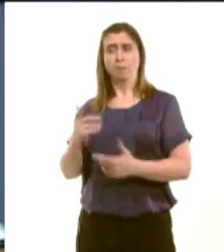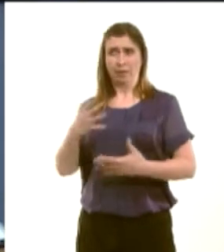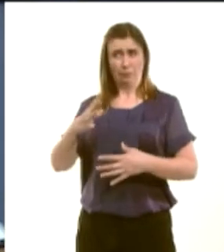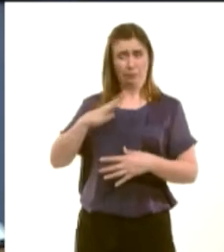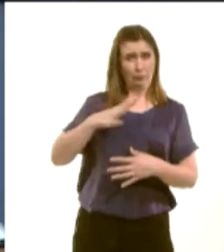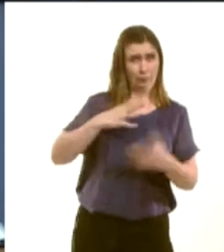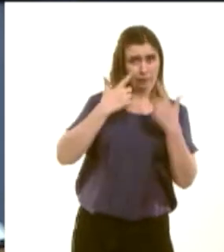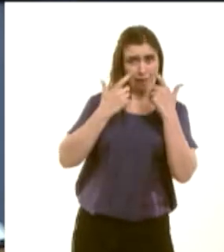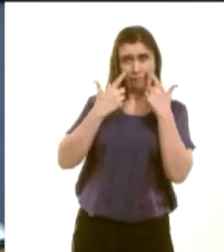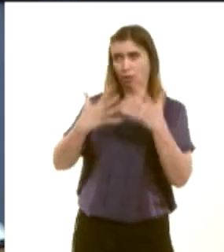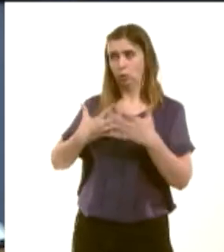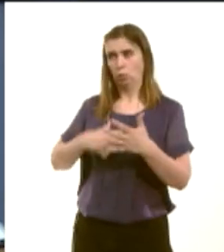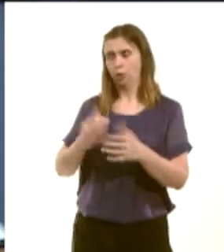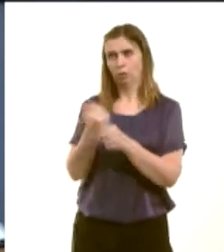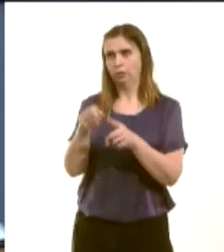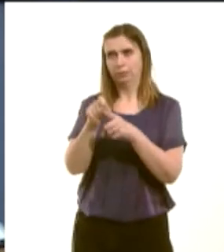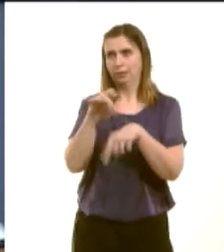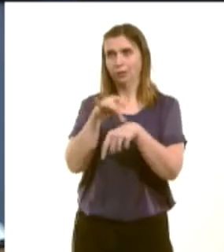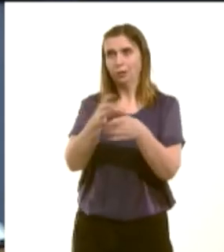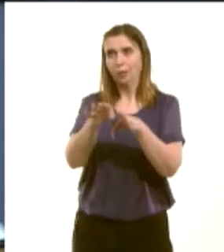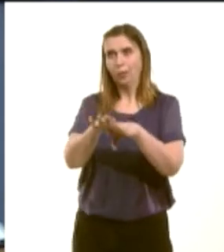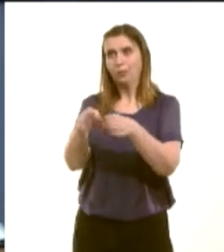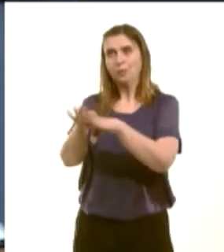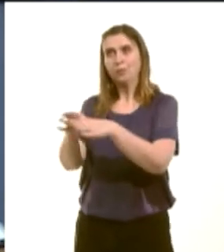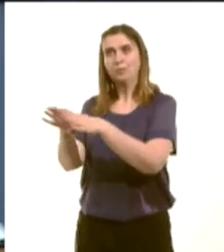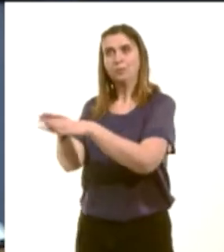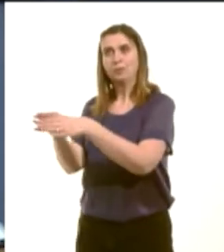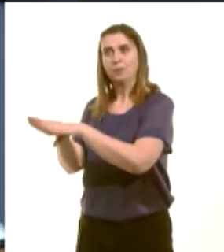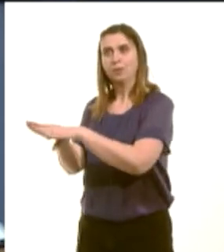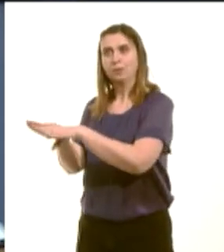make progress on the sustainability fund that has been agreed between yourselves and the